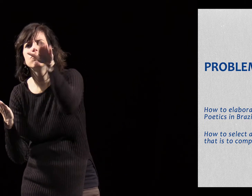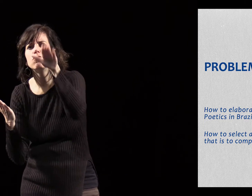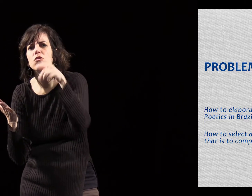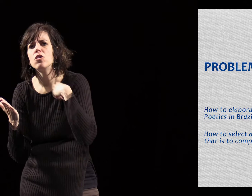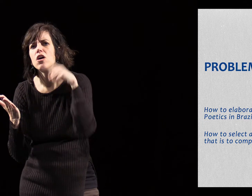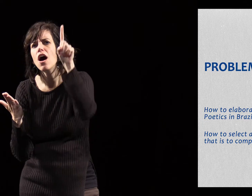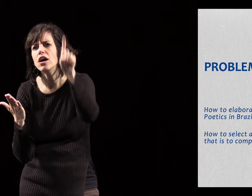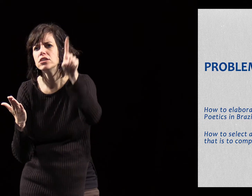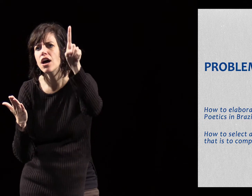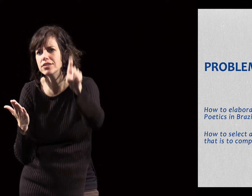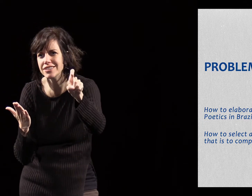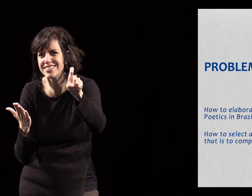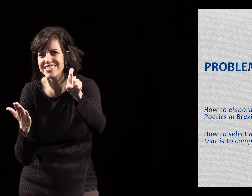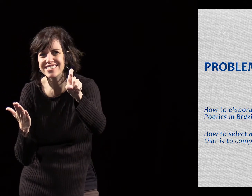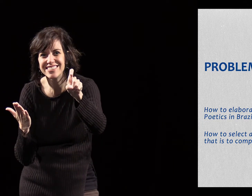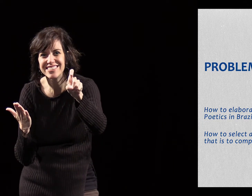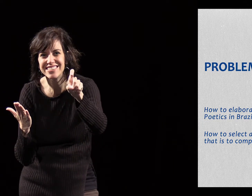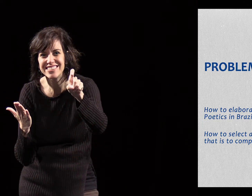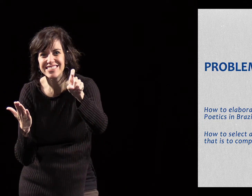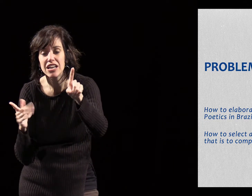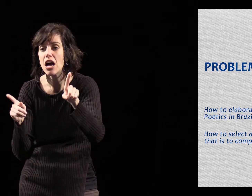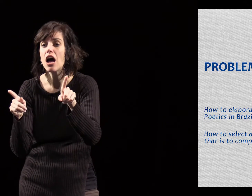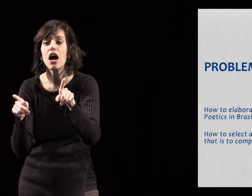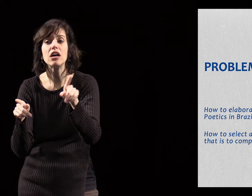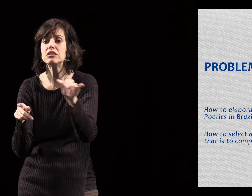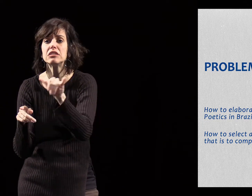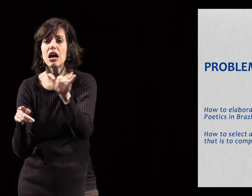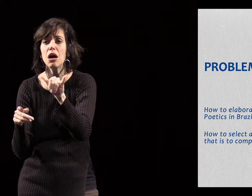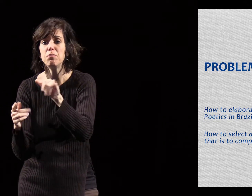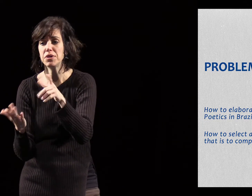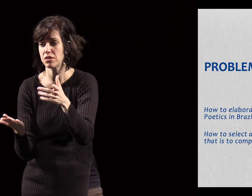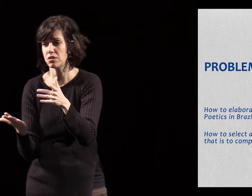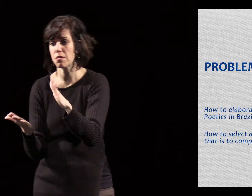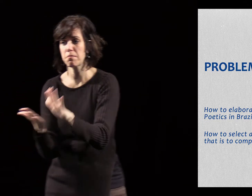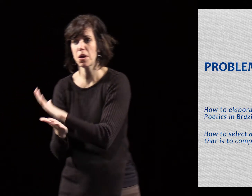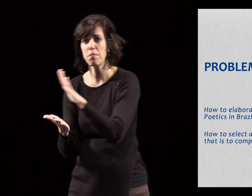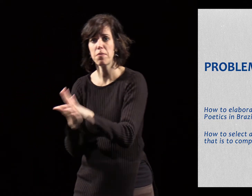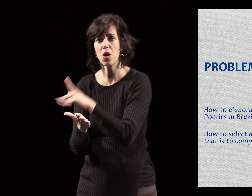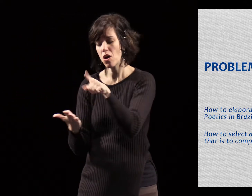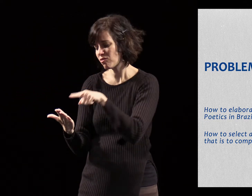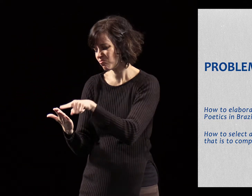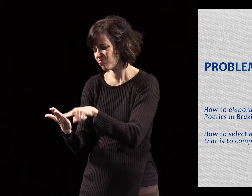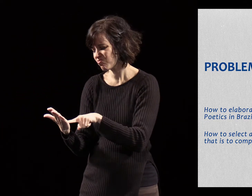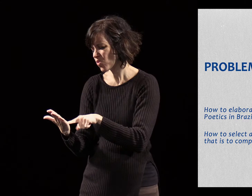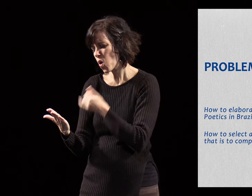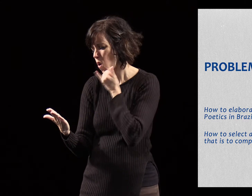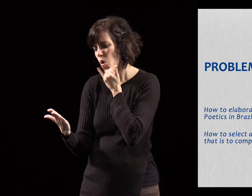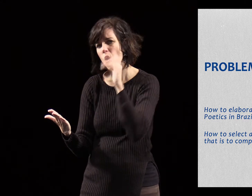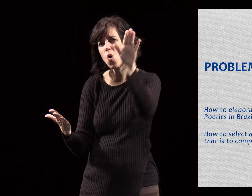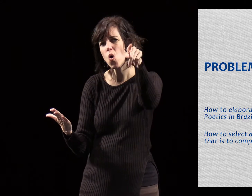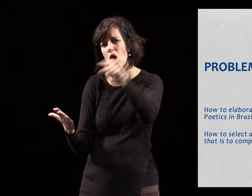and then go back and ask me about certain parts. It's the same thing as with the written text.